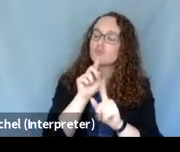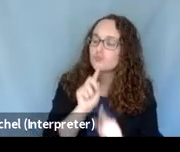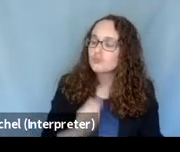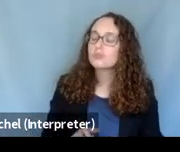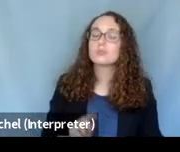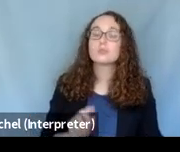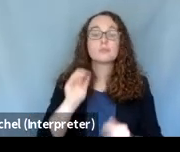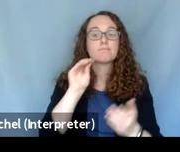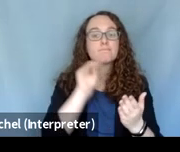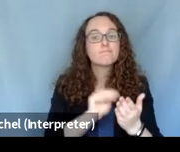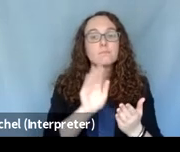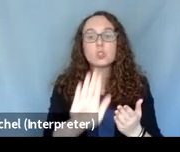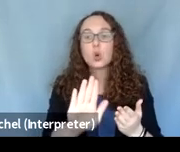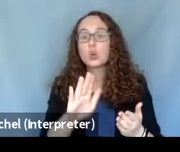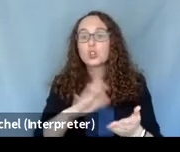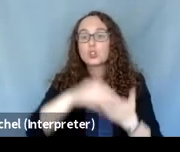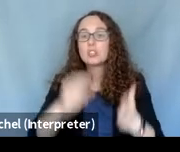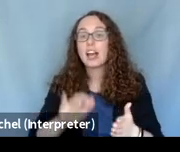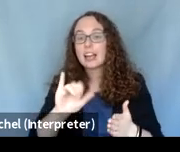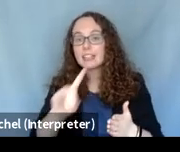you to go to the front page where you will see a